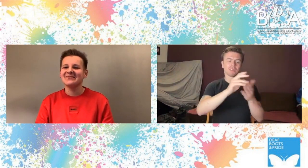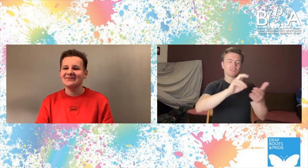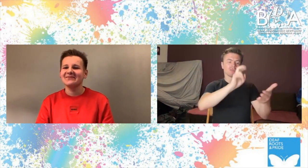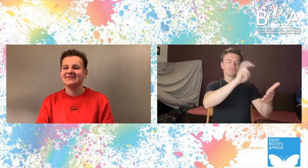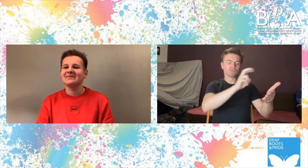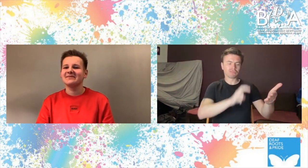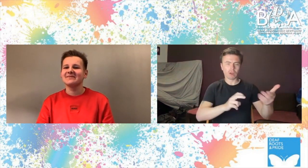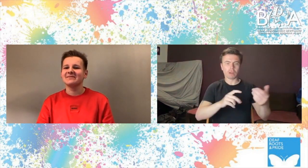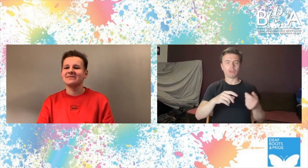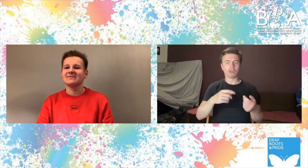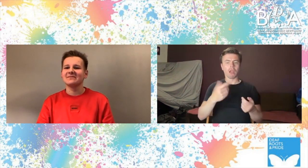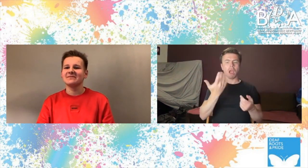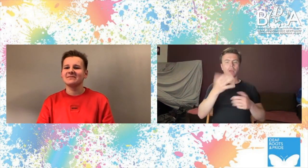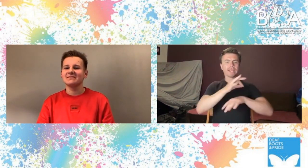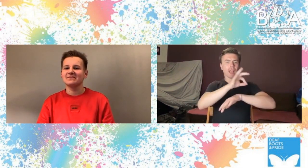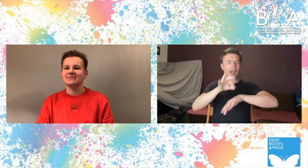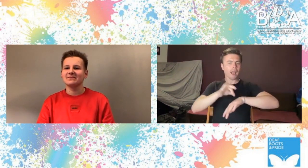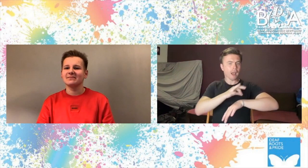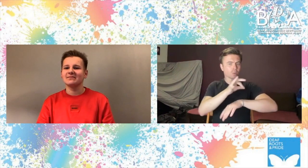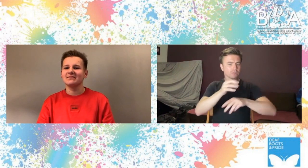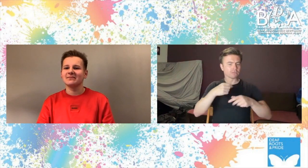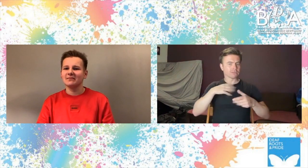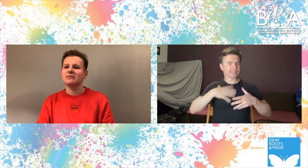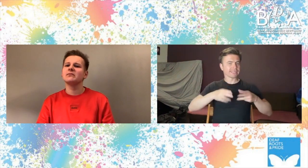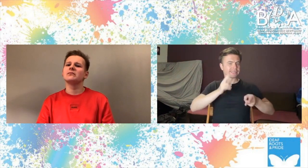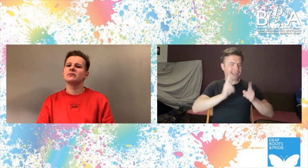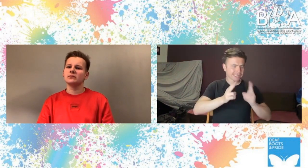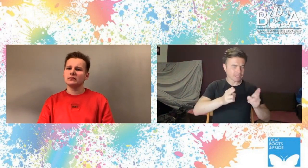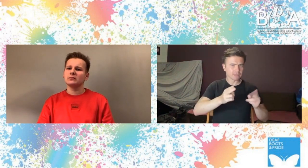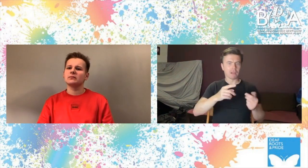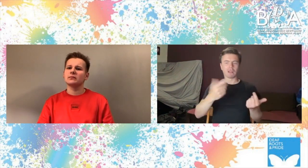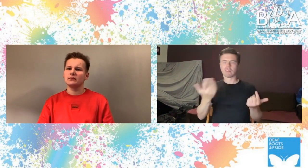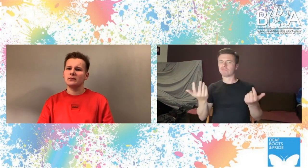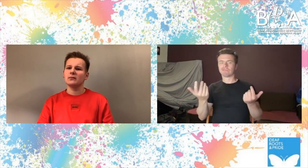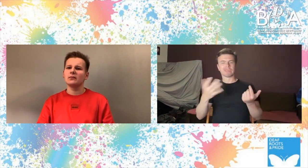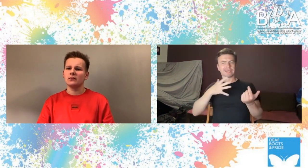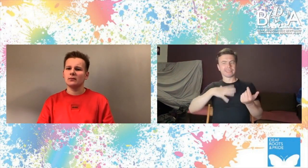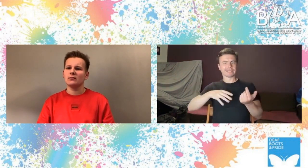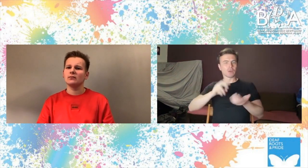Yes, so you fill out how many hours you might need an interpreter or a